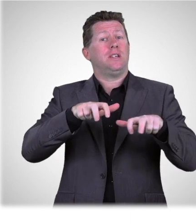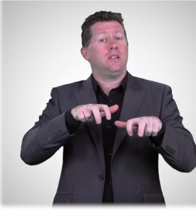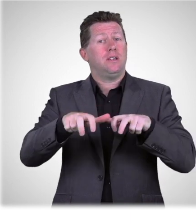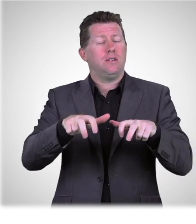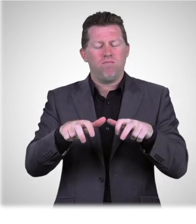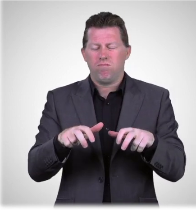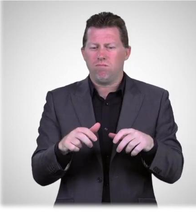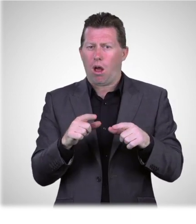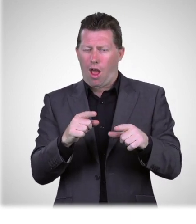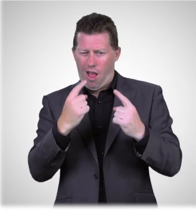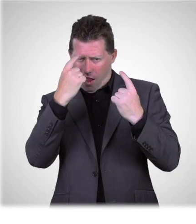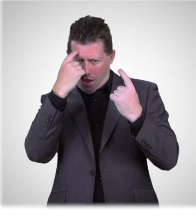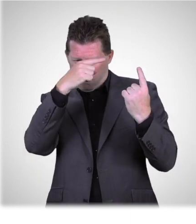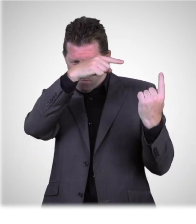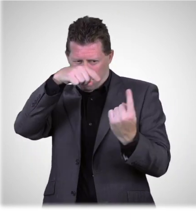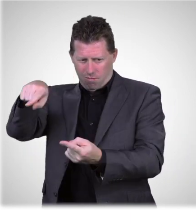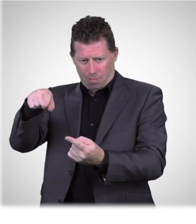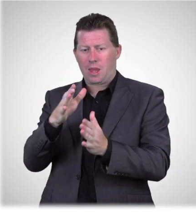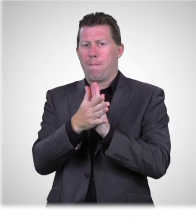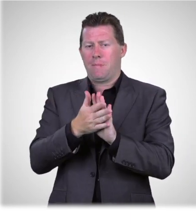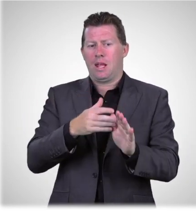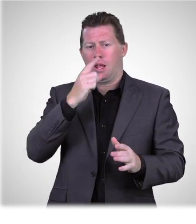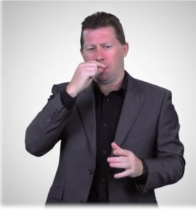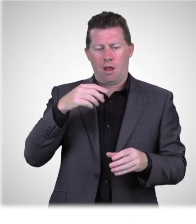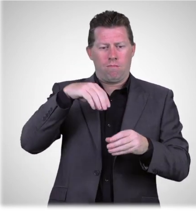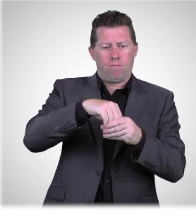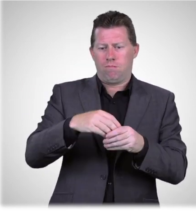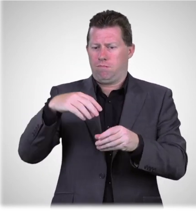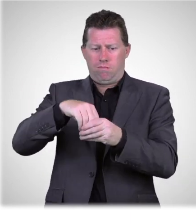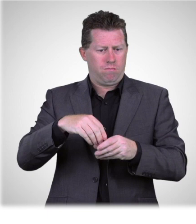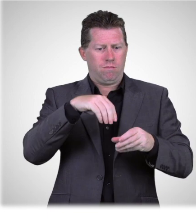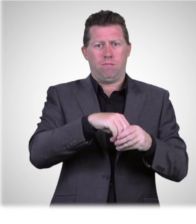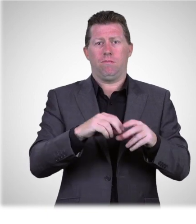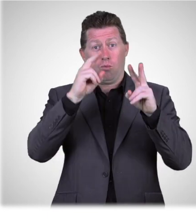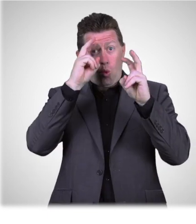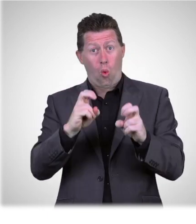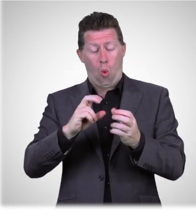designing your pre-class activities allow you to incorporate some elements of a flipped classroom